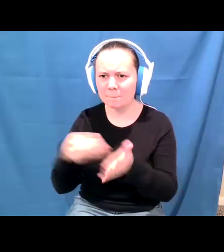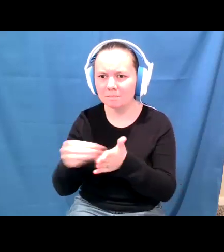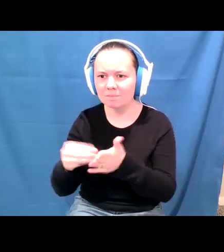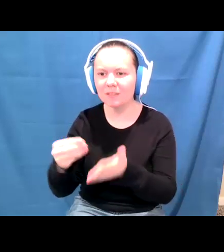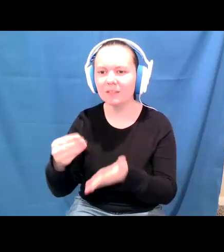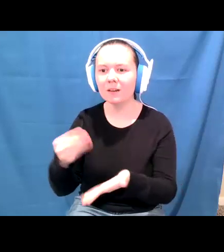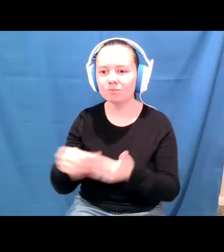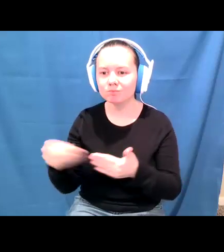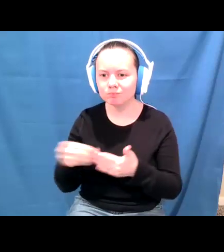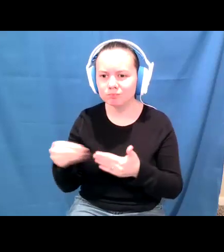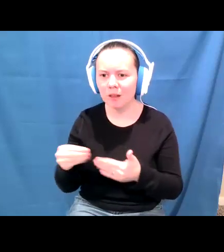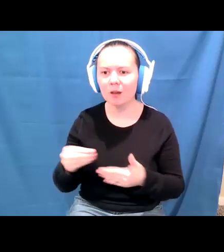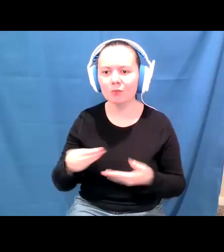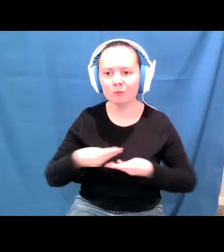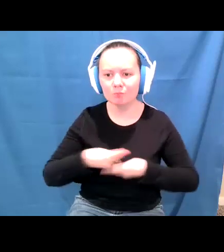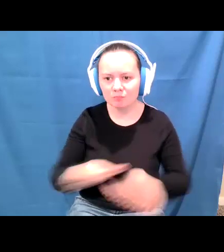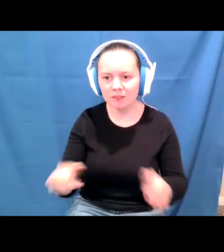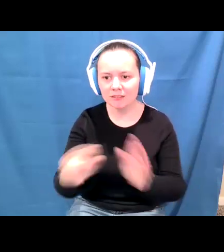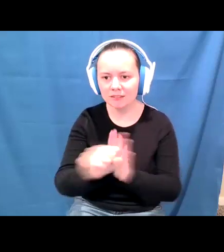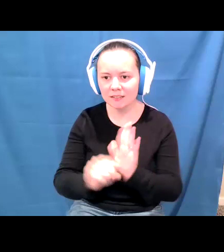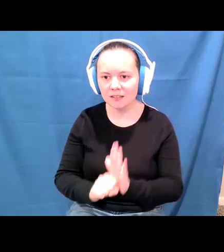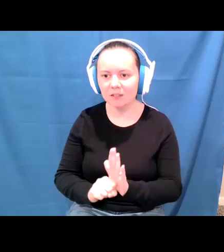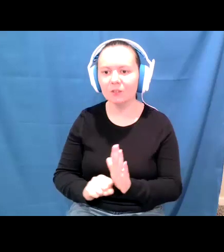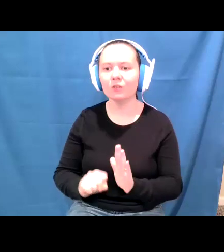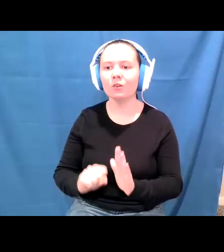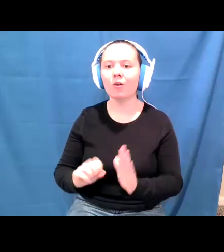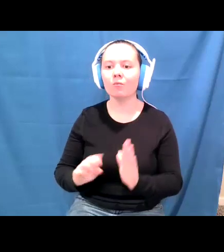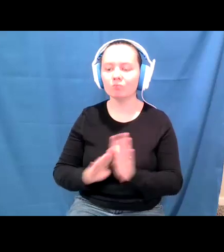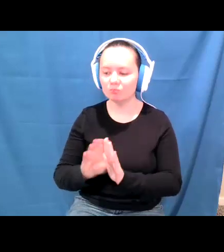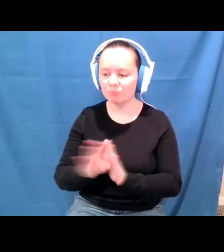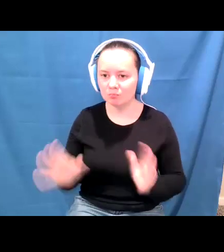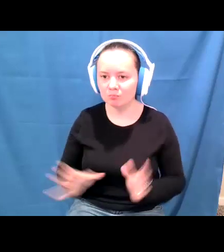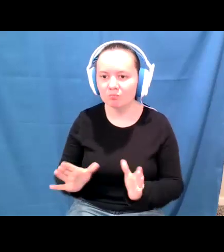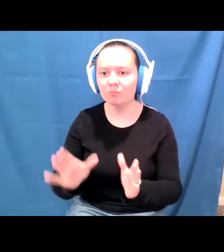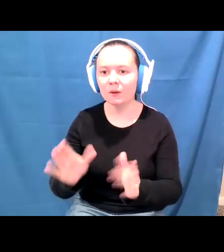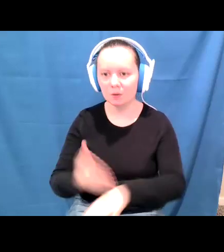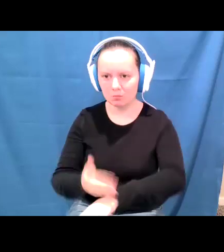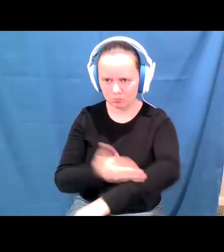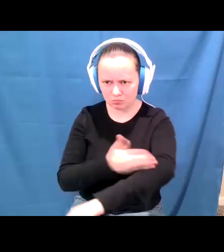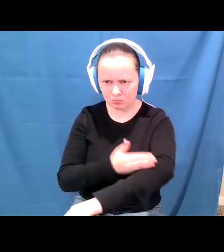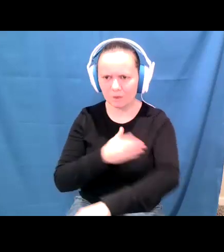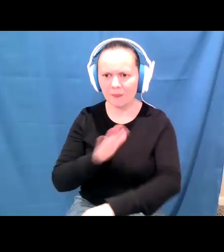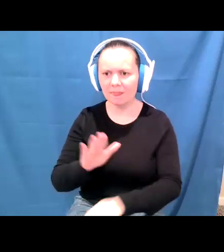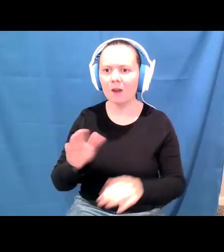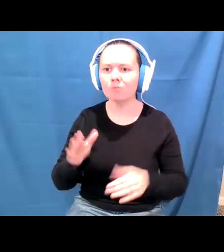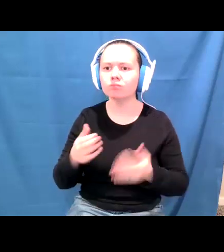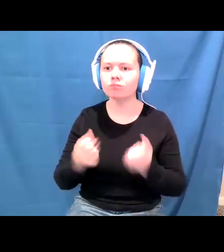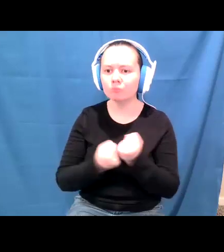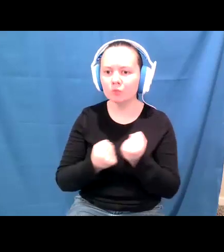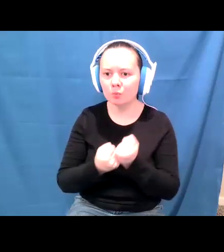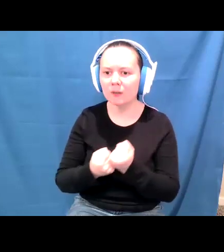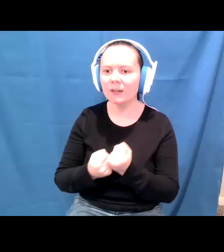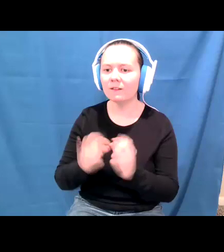you know, and strengthen their HCBS programs, including, you know, supporting caregivers and family caregivers.